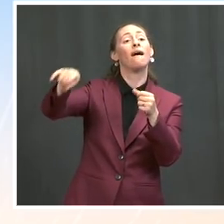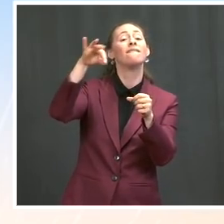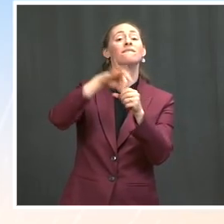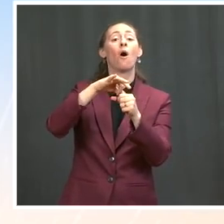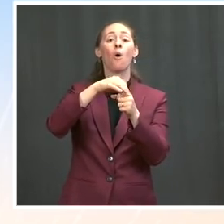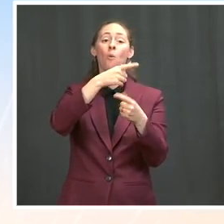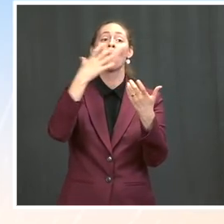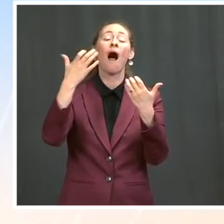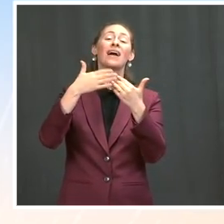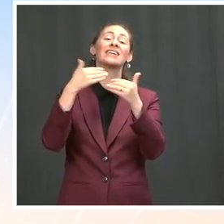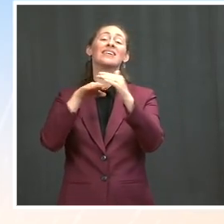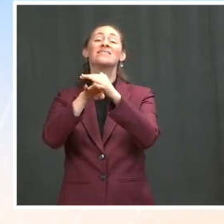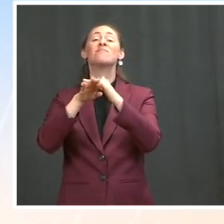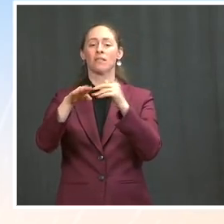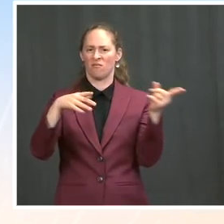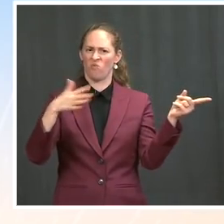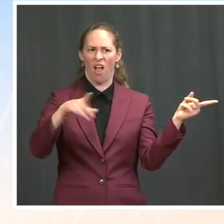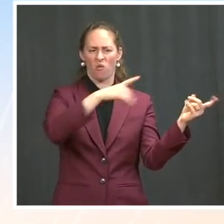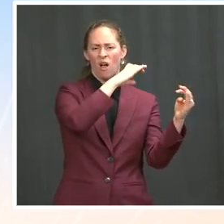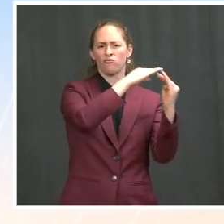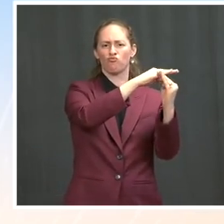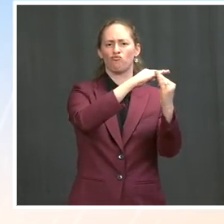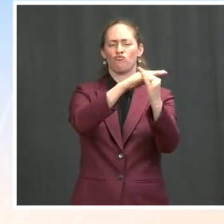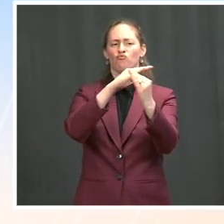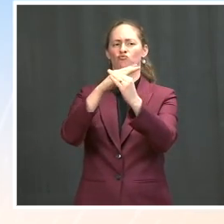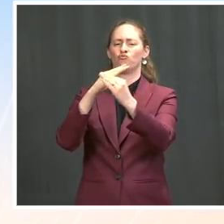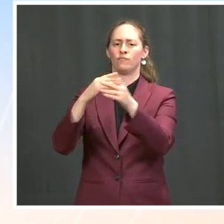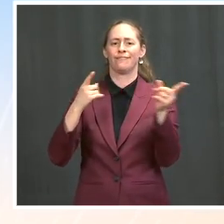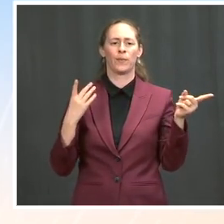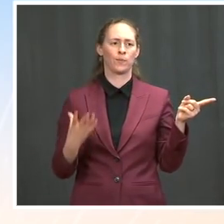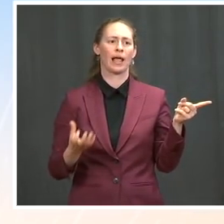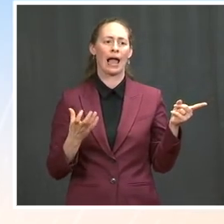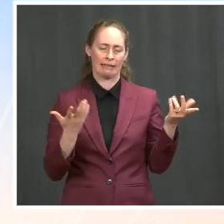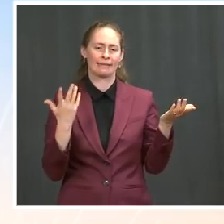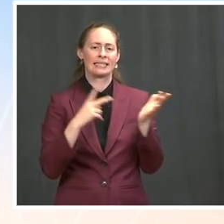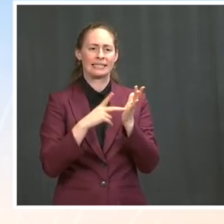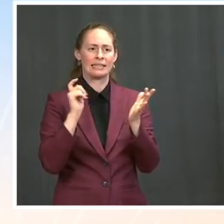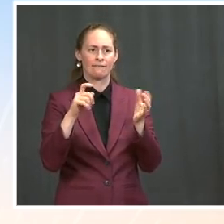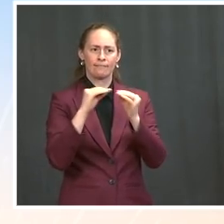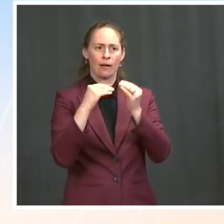Well, where do we go from there? That is a conversation we're going to have to have with leaders in Congress, with Democrats,